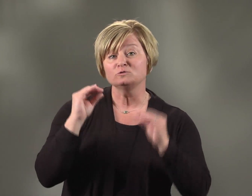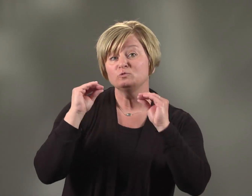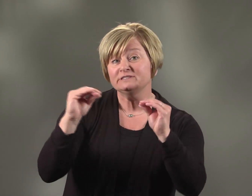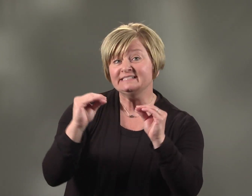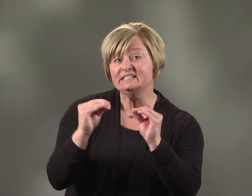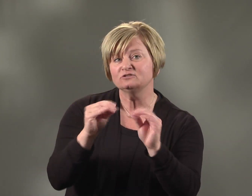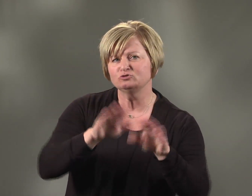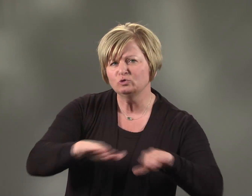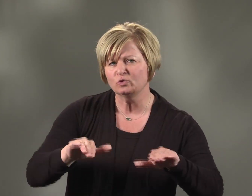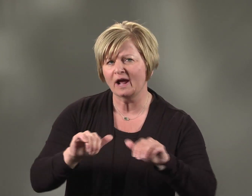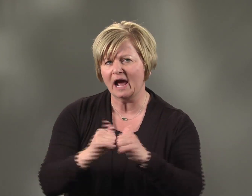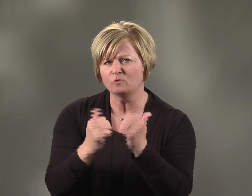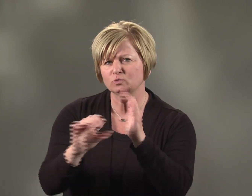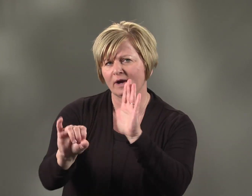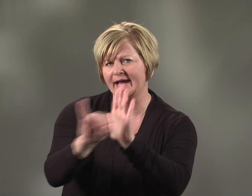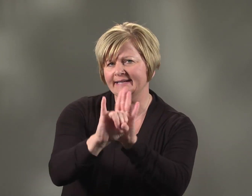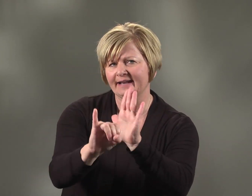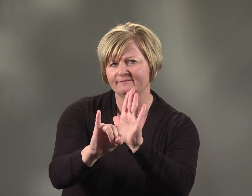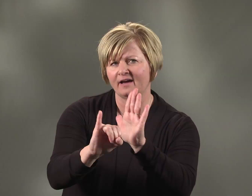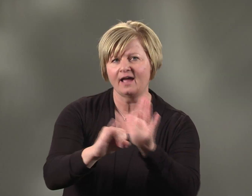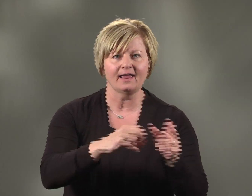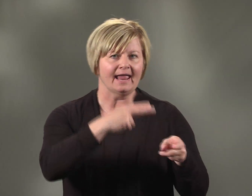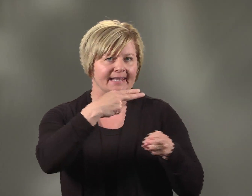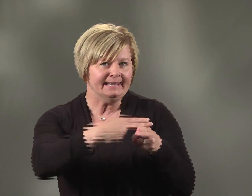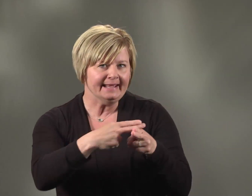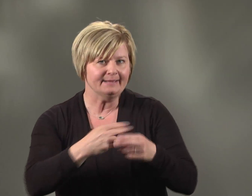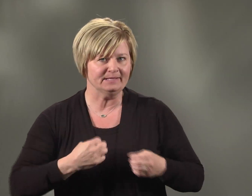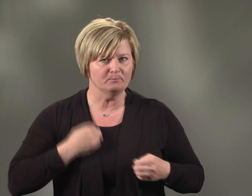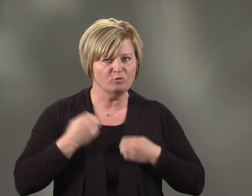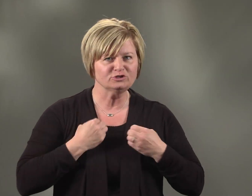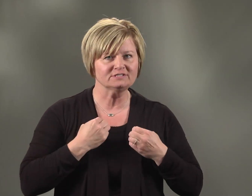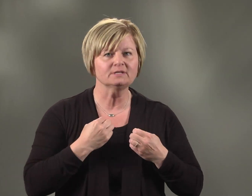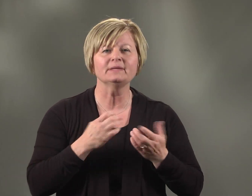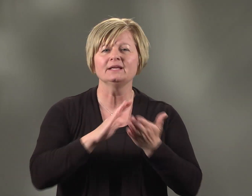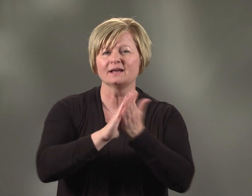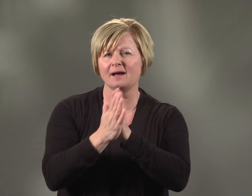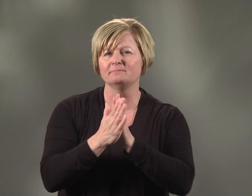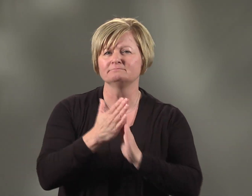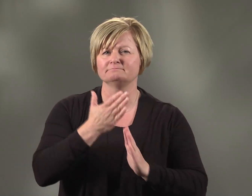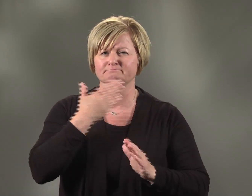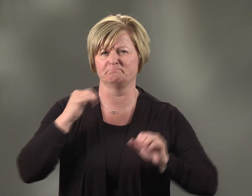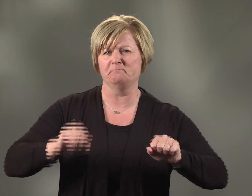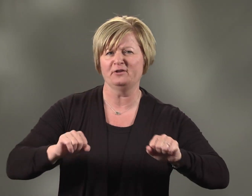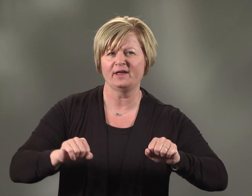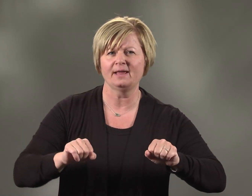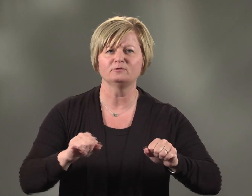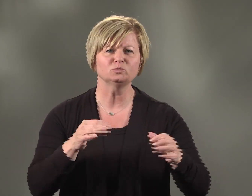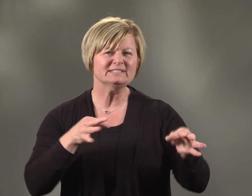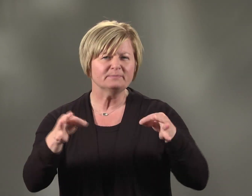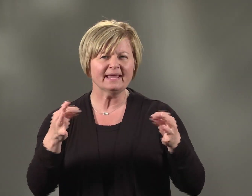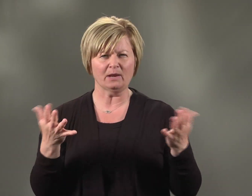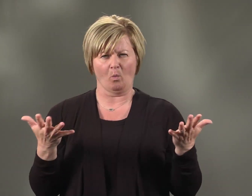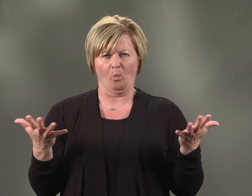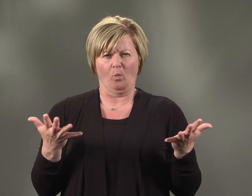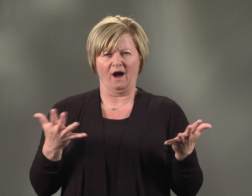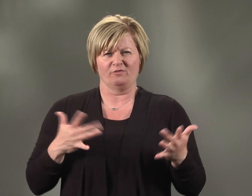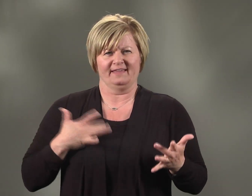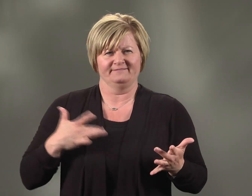They also teach children how to identify and name emotions to be better able to explain how they feel